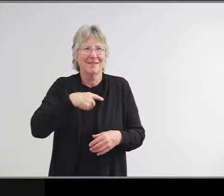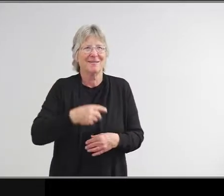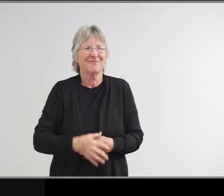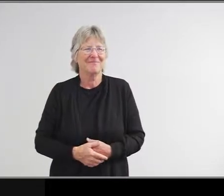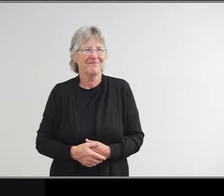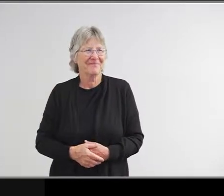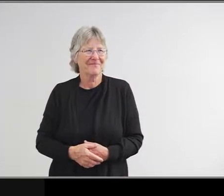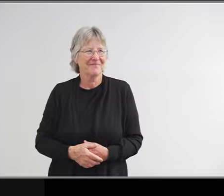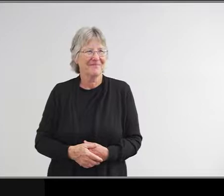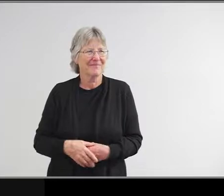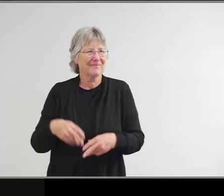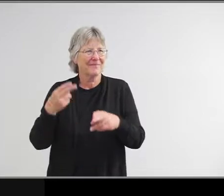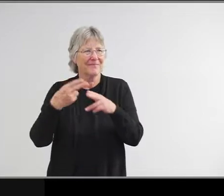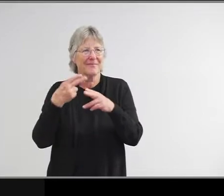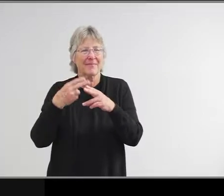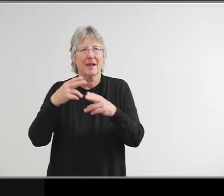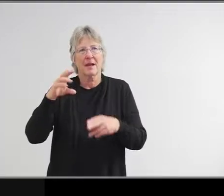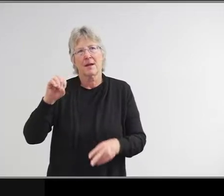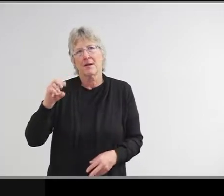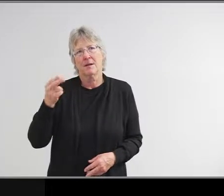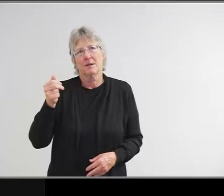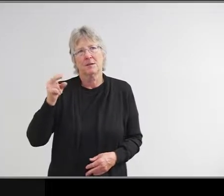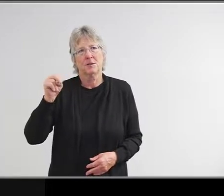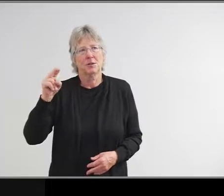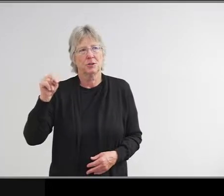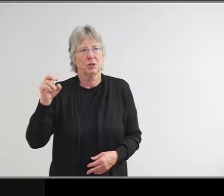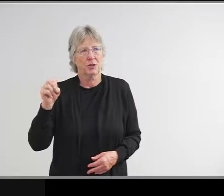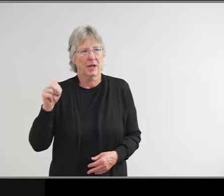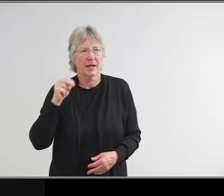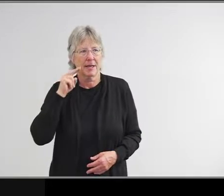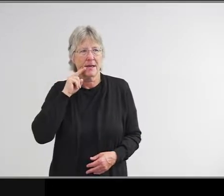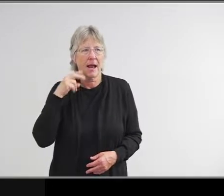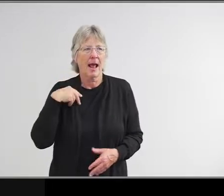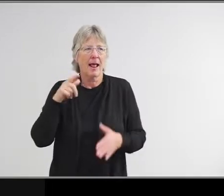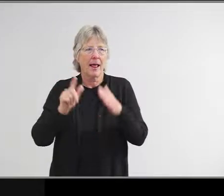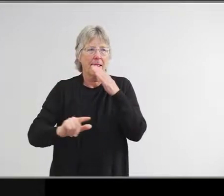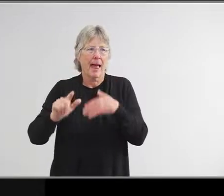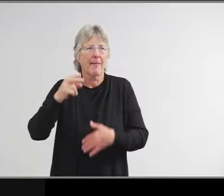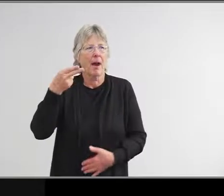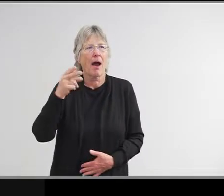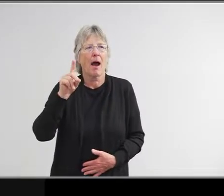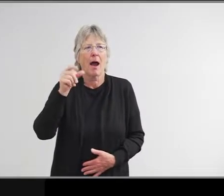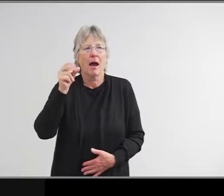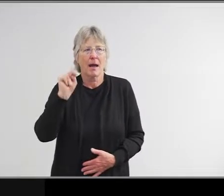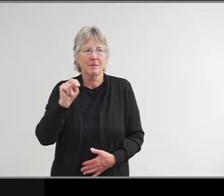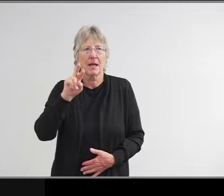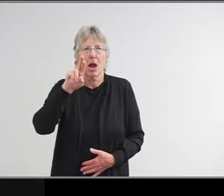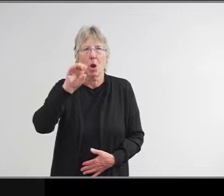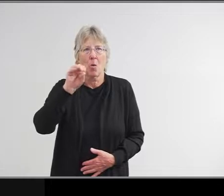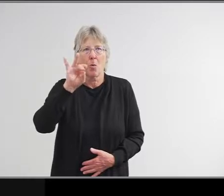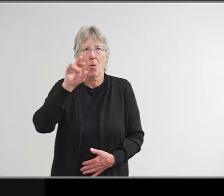Hi, my name is Shannon Will, and I'm the teacher librarian at Hudson and Robinson and this year I had two sections of sixth grade ELA